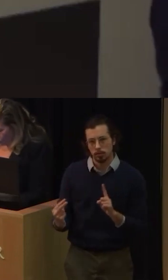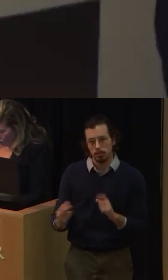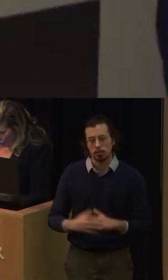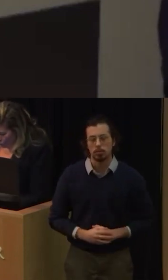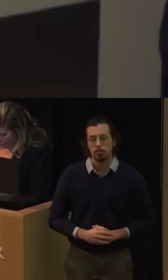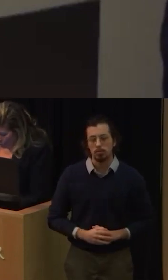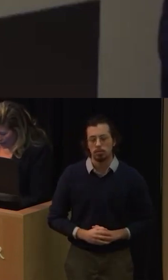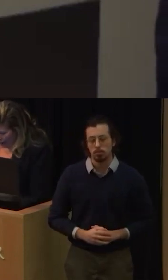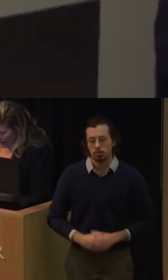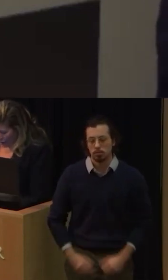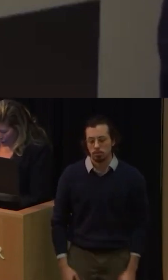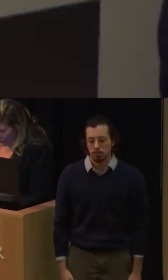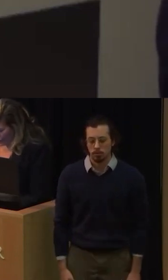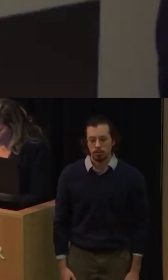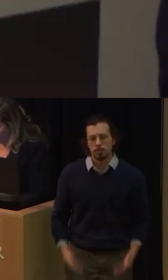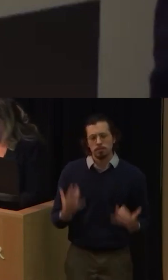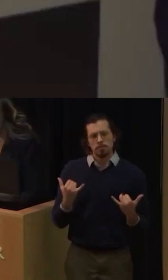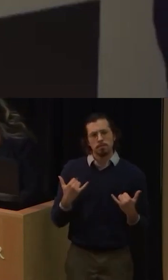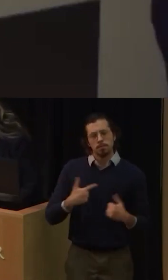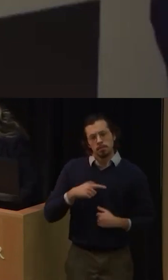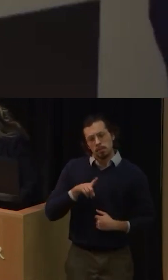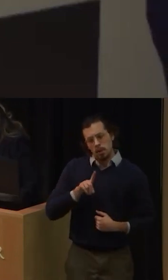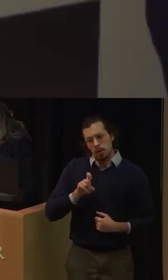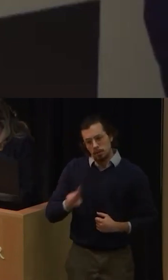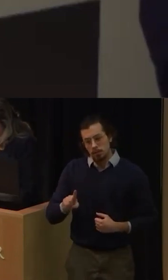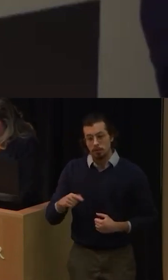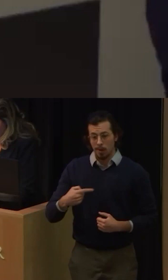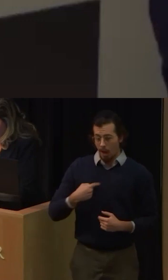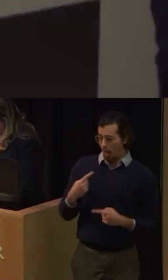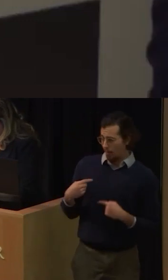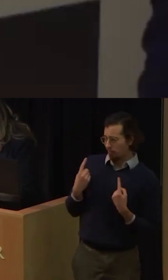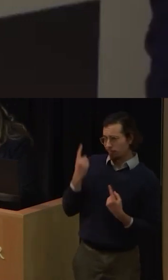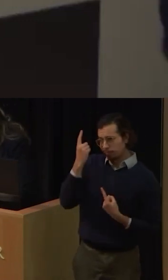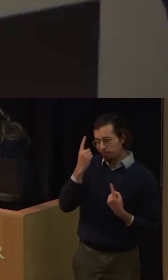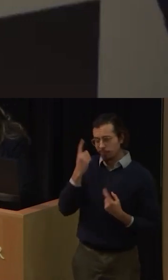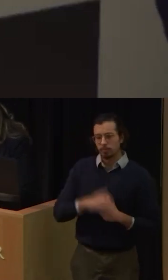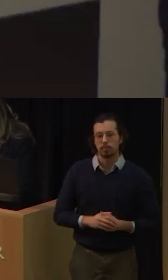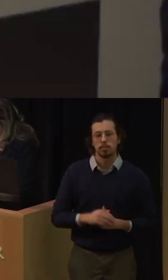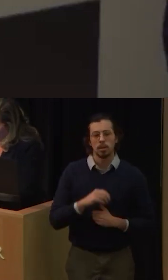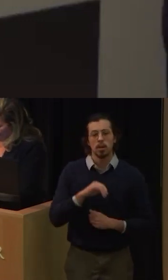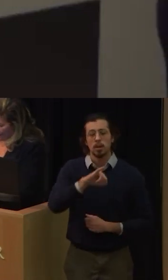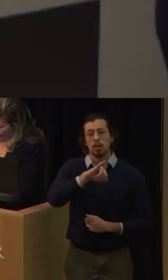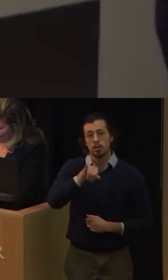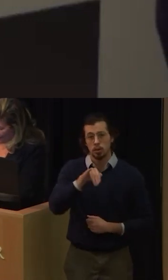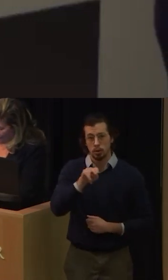I'm going to ask a question that I've had. In June of 2020,